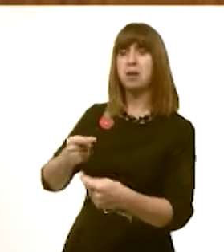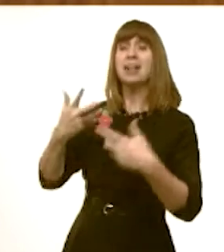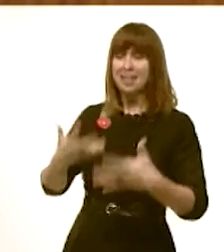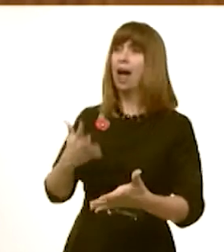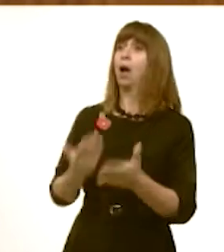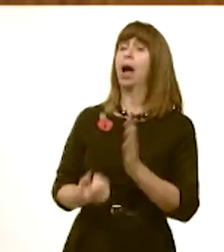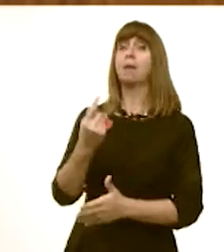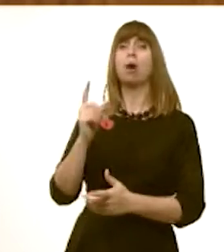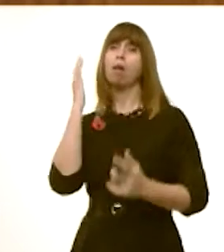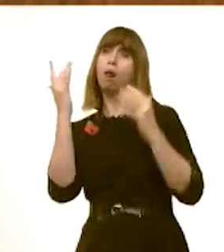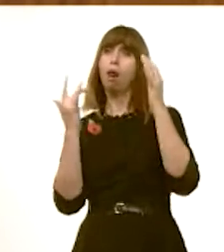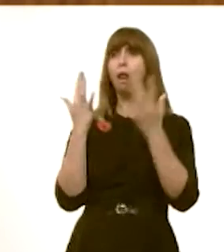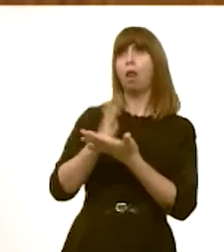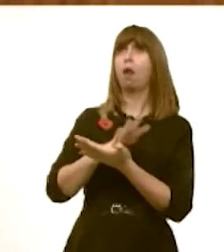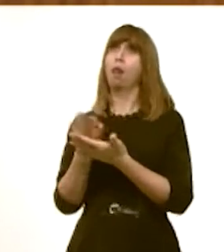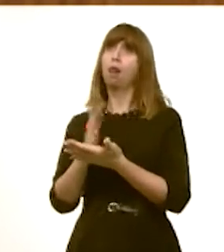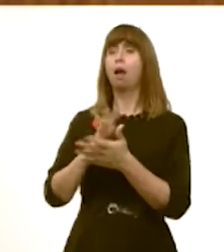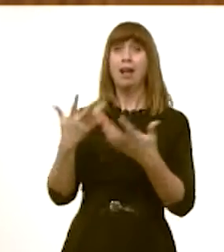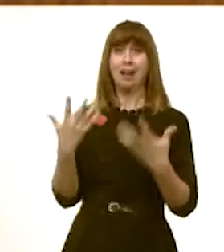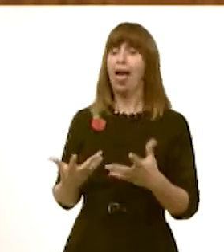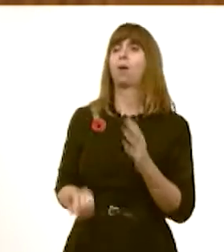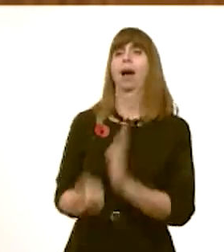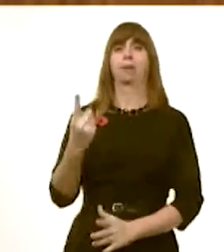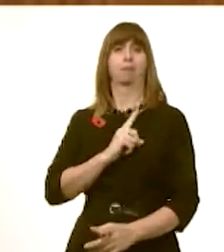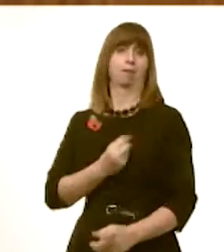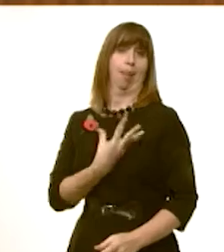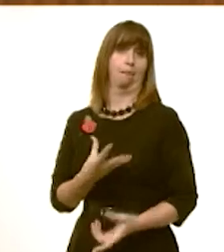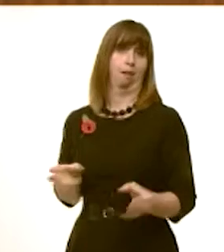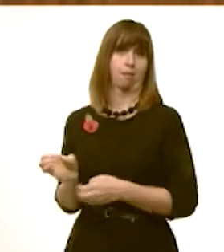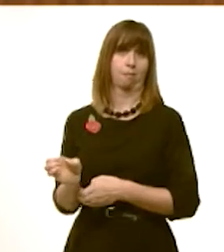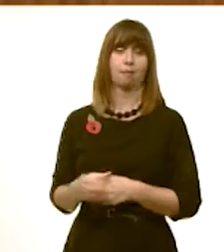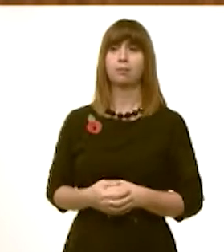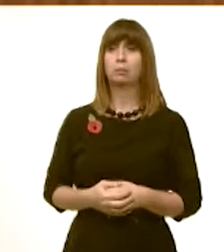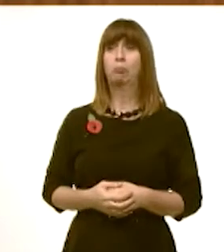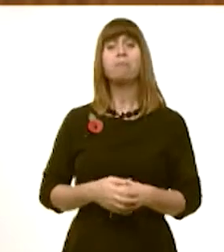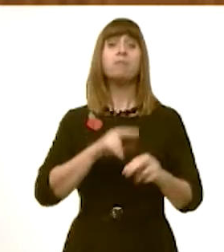Lindsay Whittle: Well, First Minister, we all welcome the Friars Walk development in